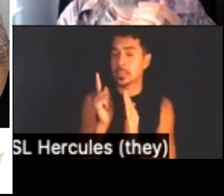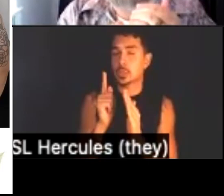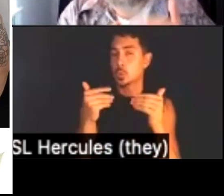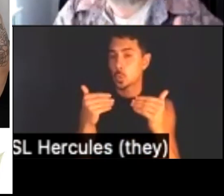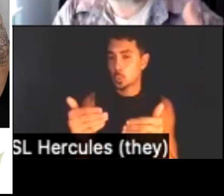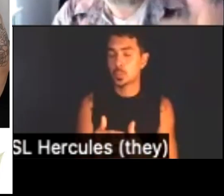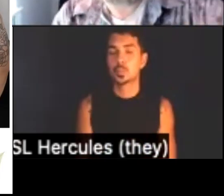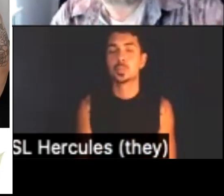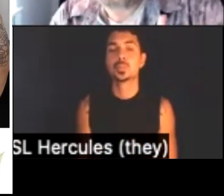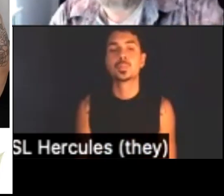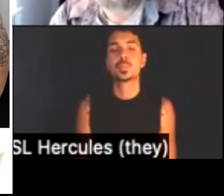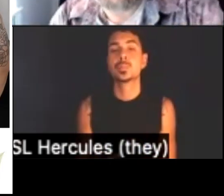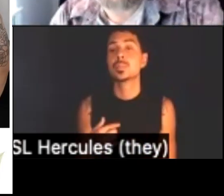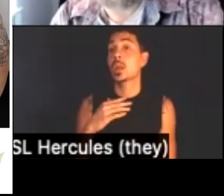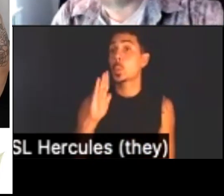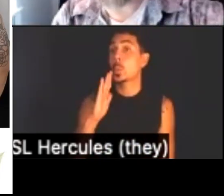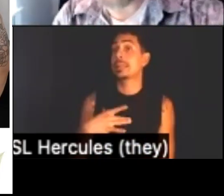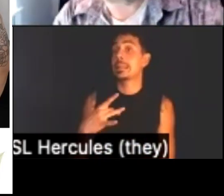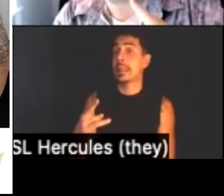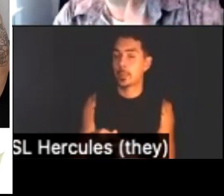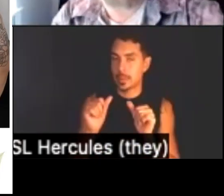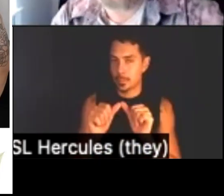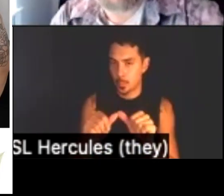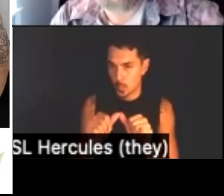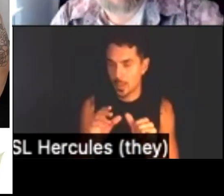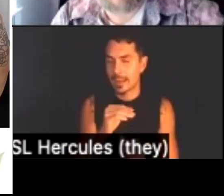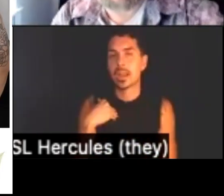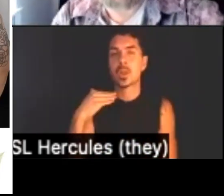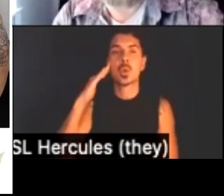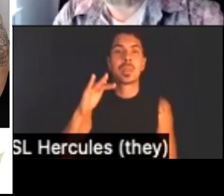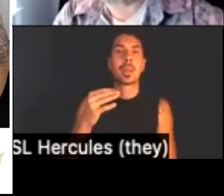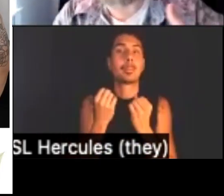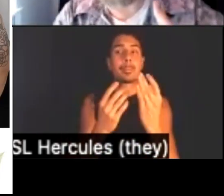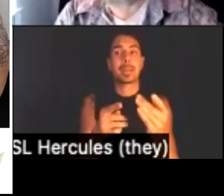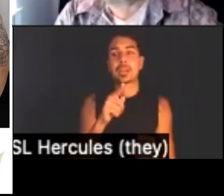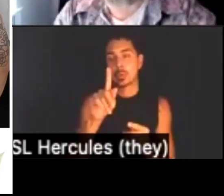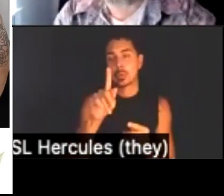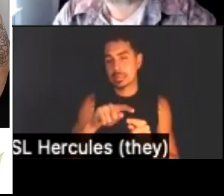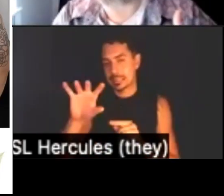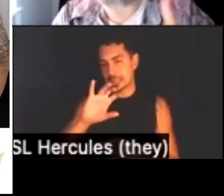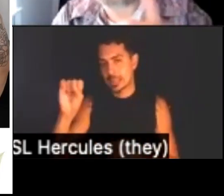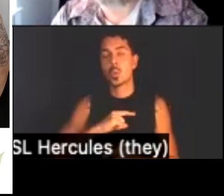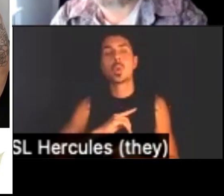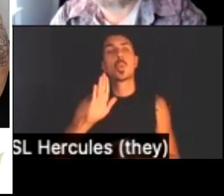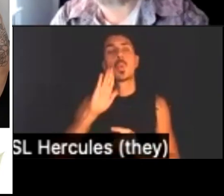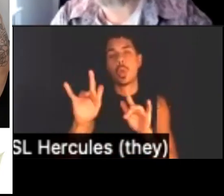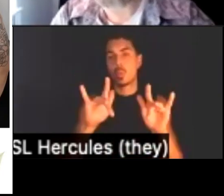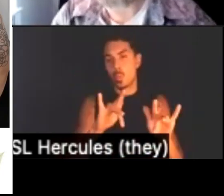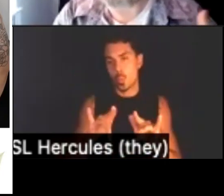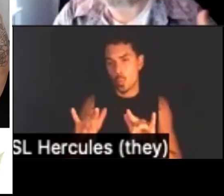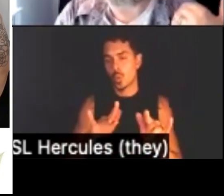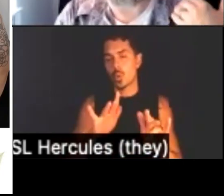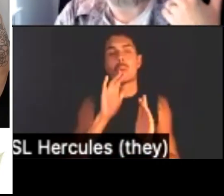I would like to keep on going and I know that many of you might need to leave. We are recording, it will be there later.